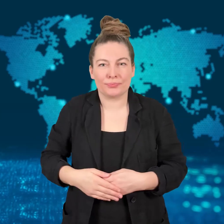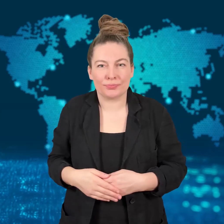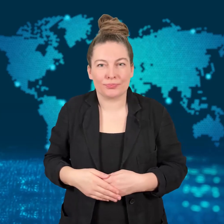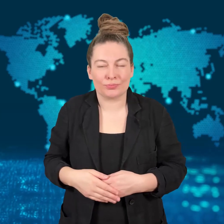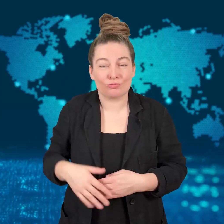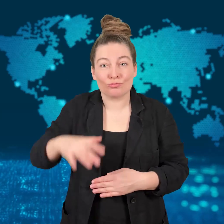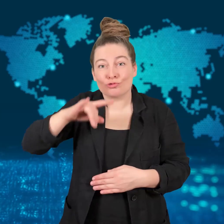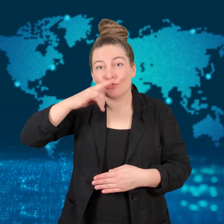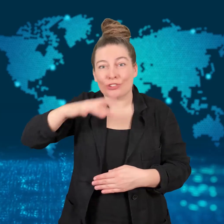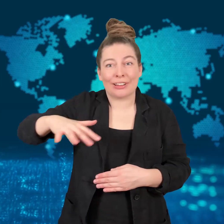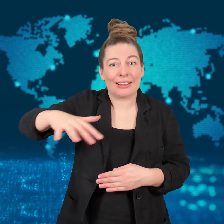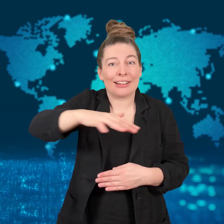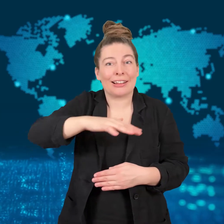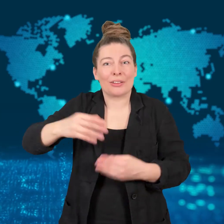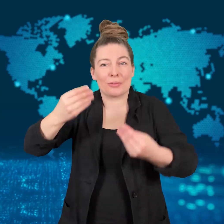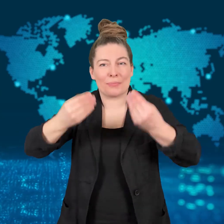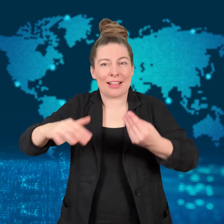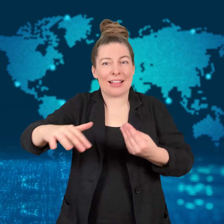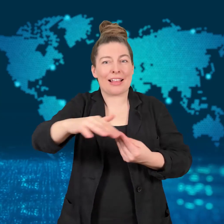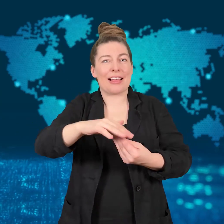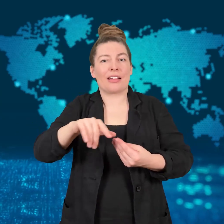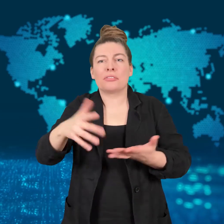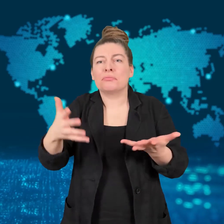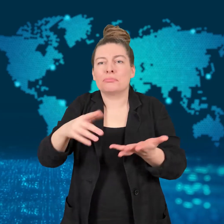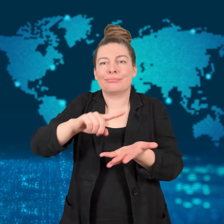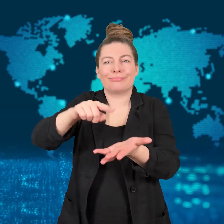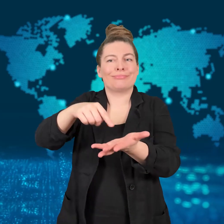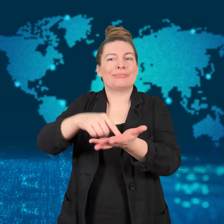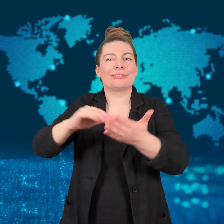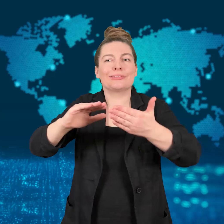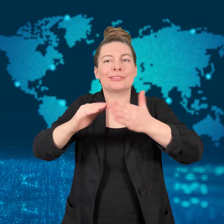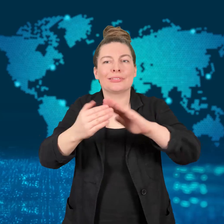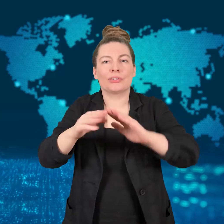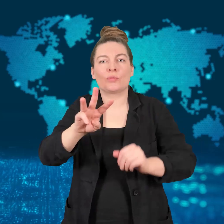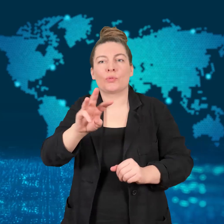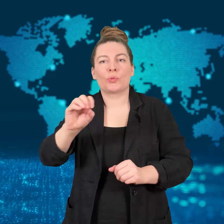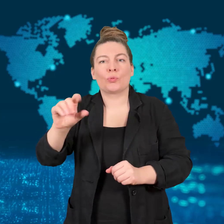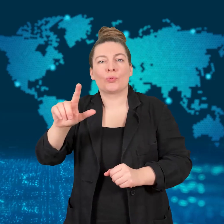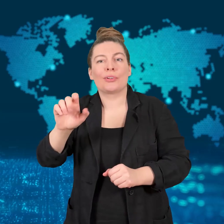in the town of Wooler, Northumberland.